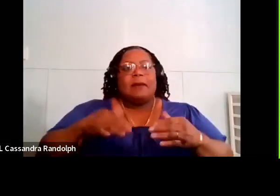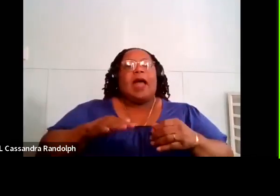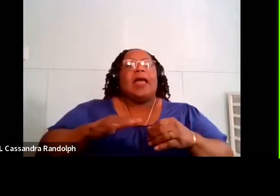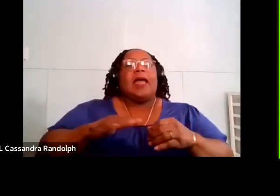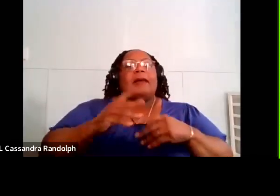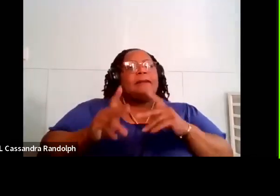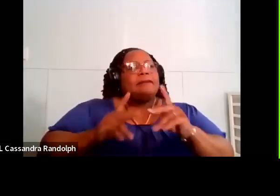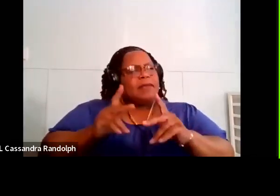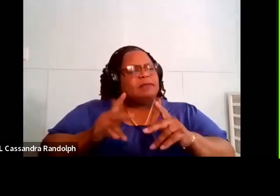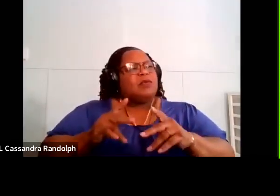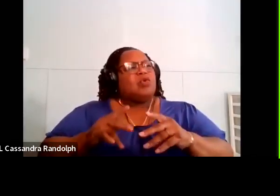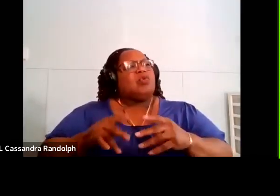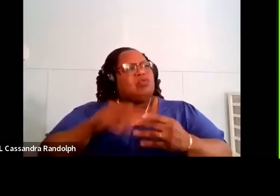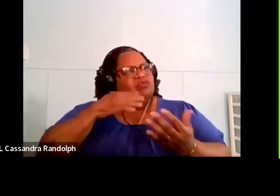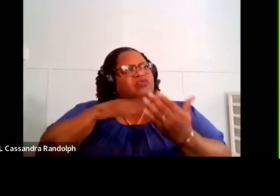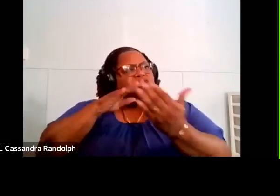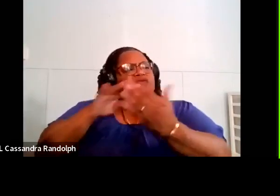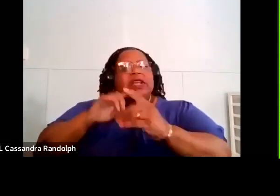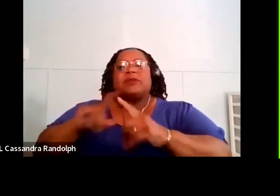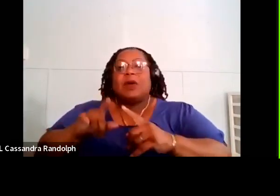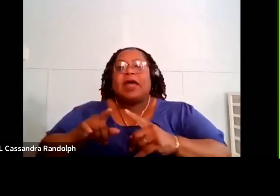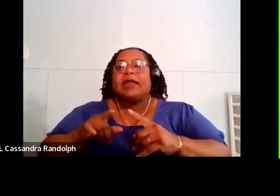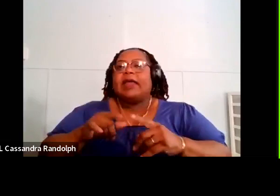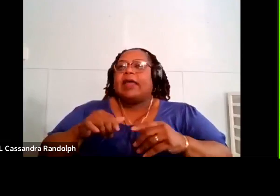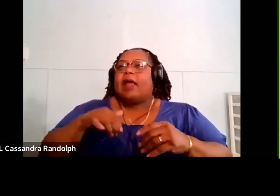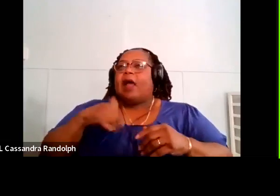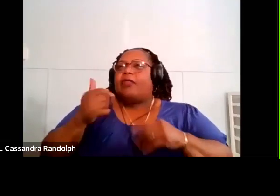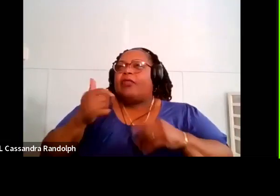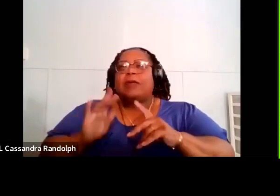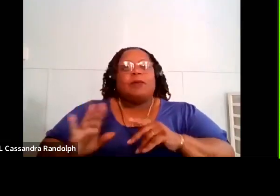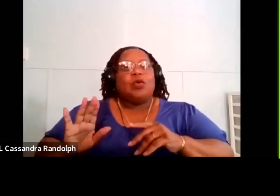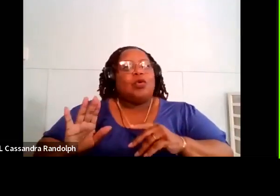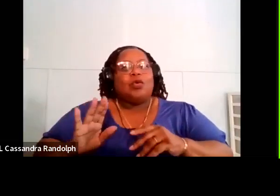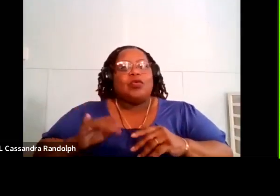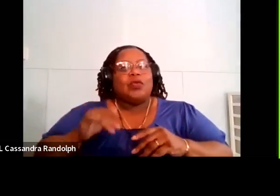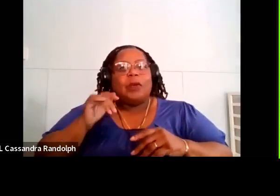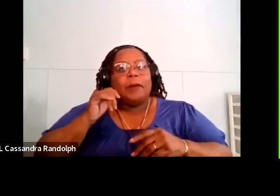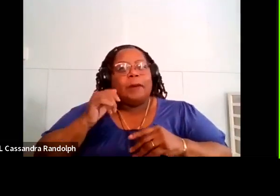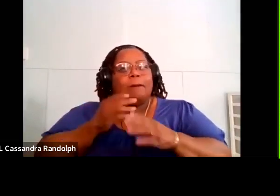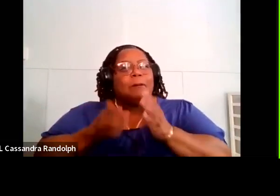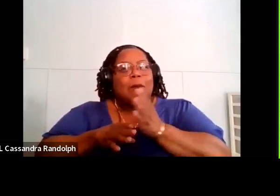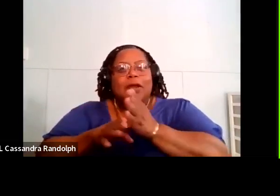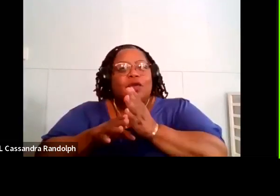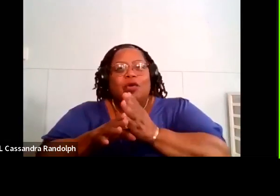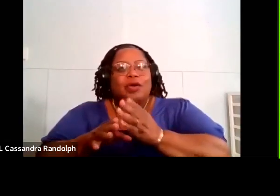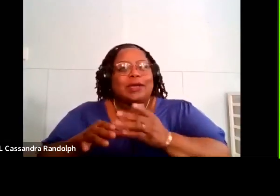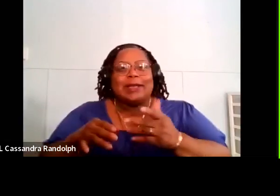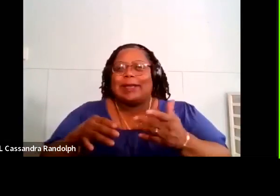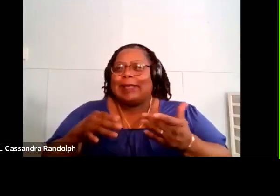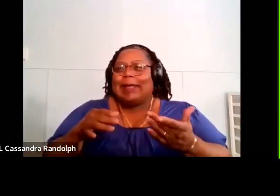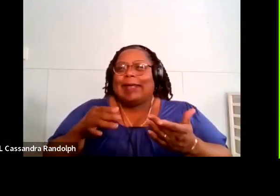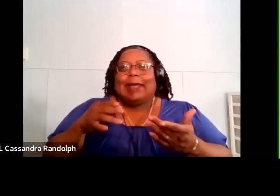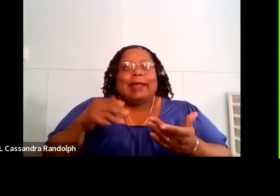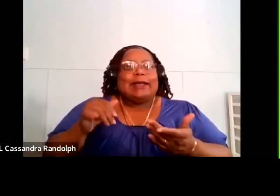have my own lived experience I bring to my day-to-day as a young black girl from Southwest Philadelphia I know the